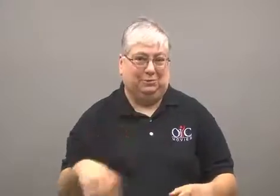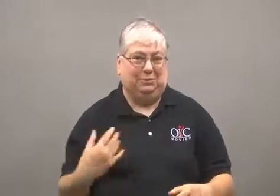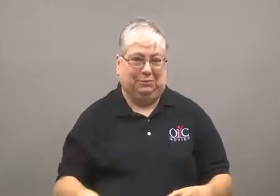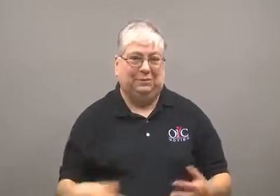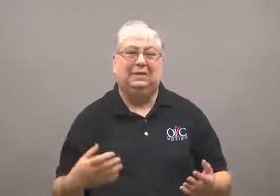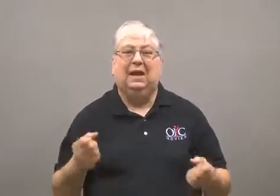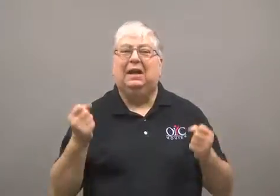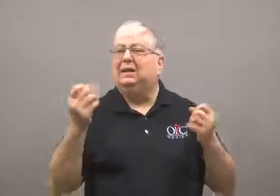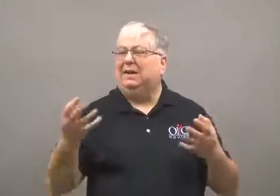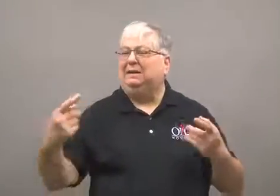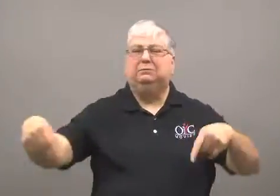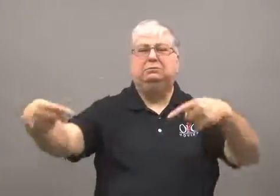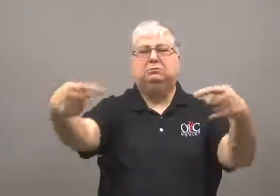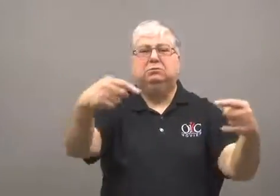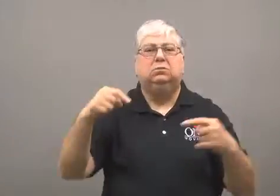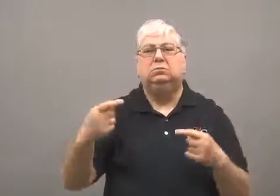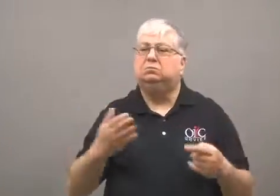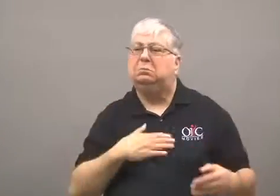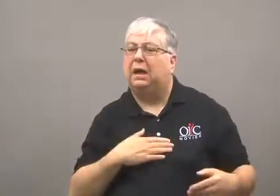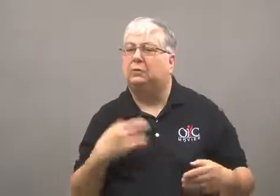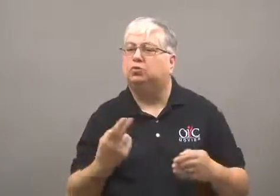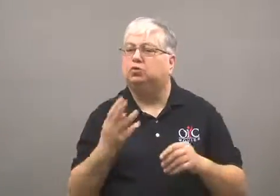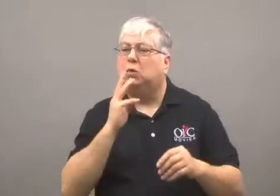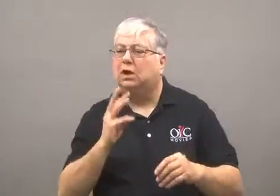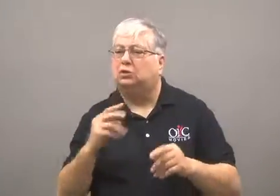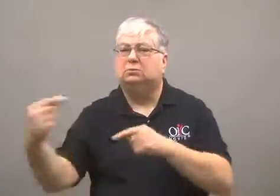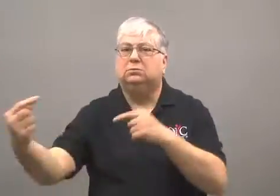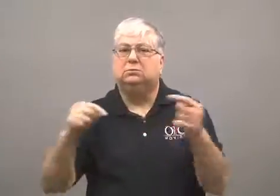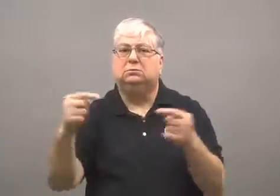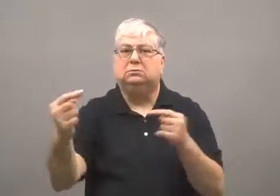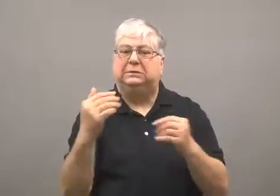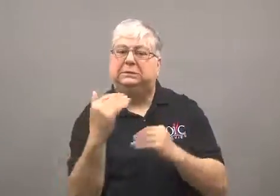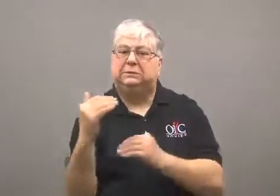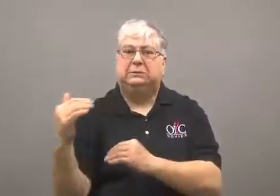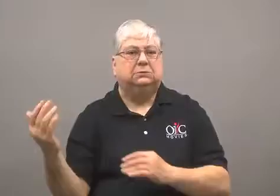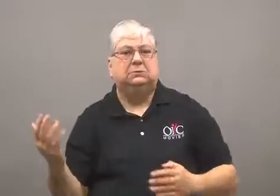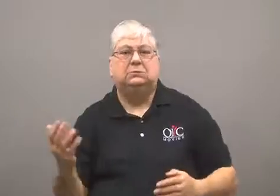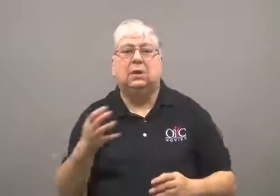There are conflicts between areas over water usage, and limits are often put in place.